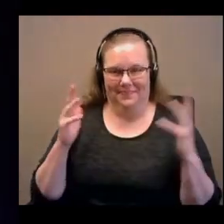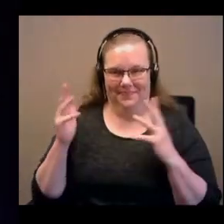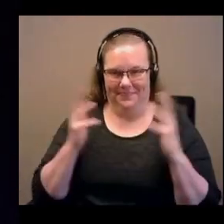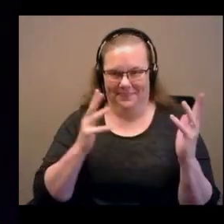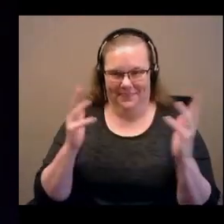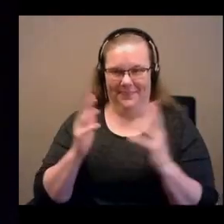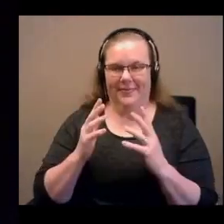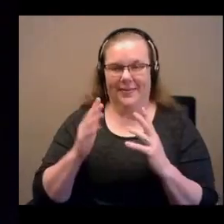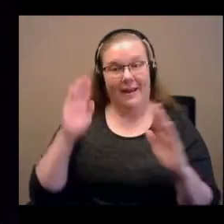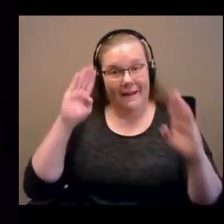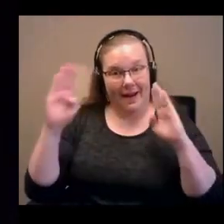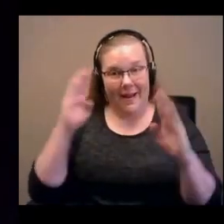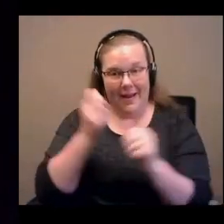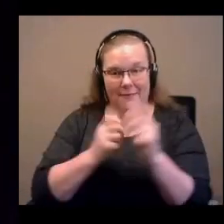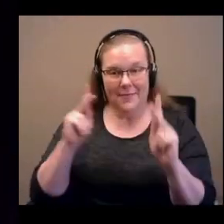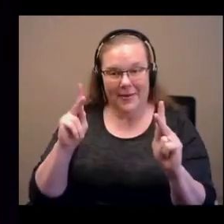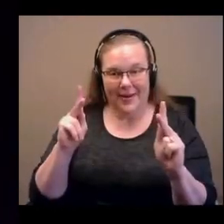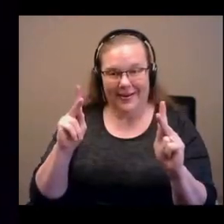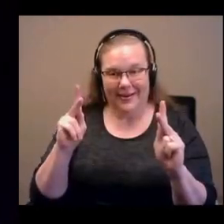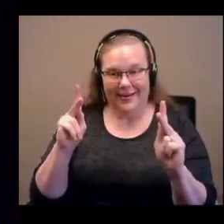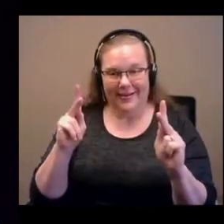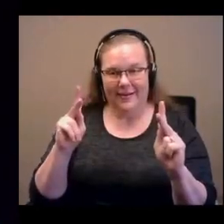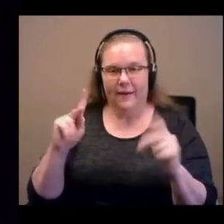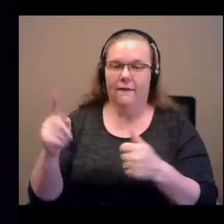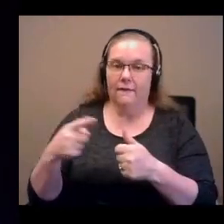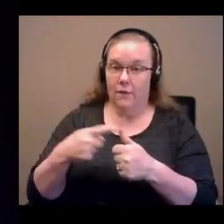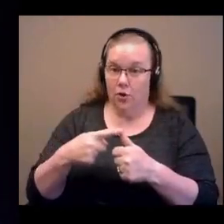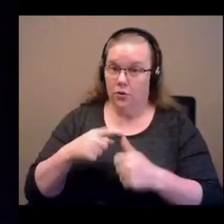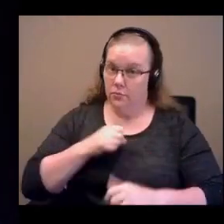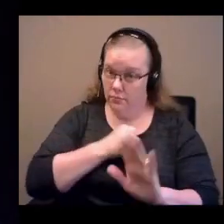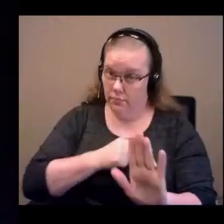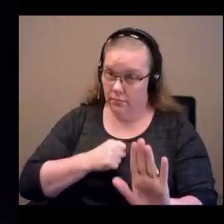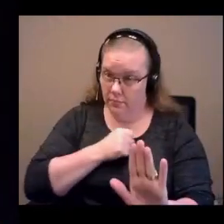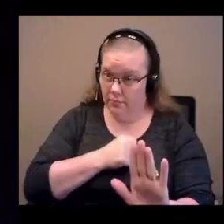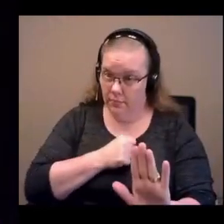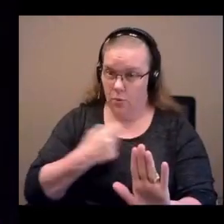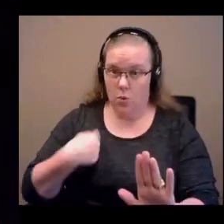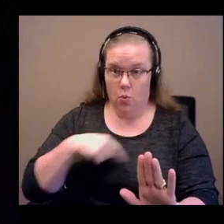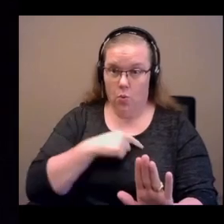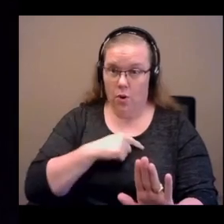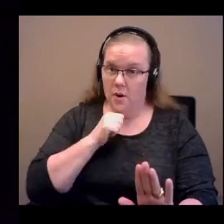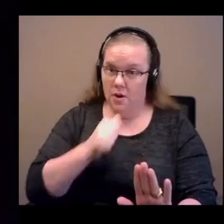Hey, everybody. First, an apology. We are not fronting for the Dodgers. So the Mets